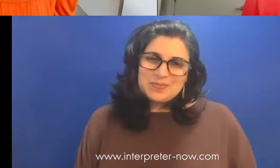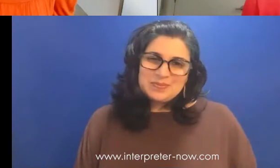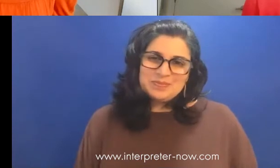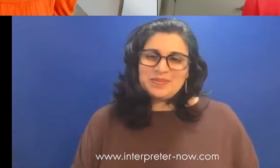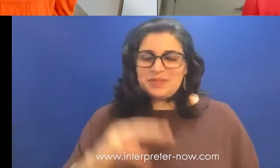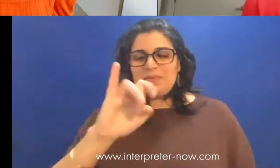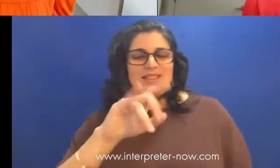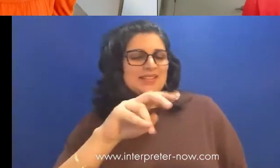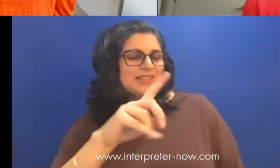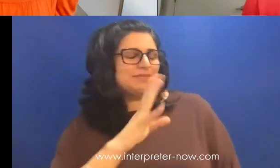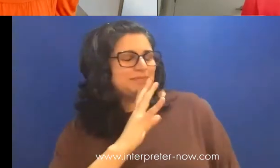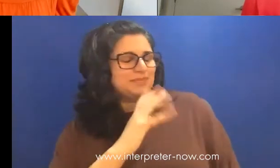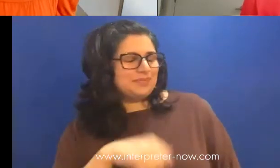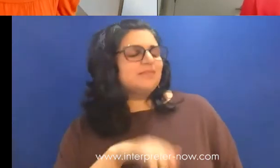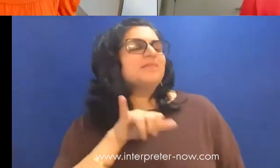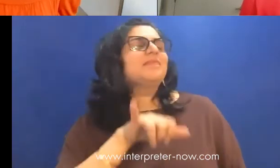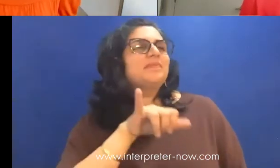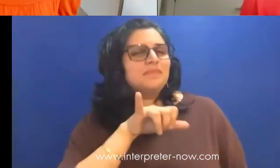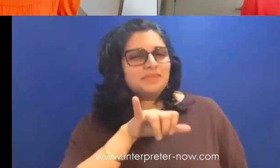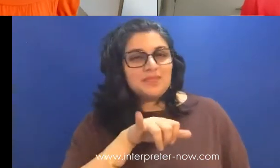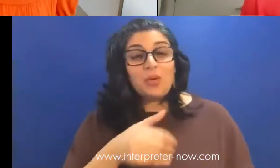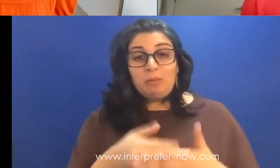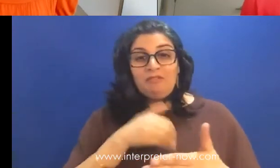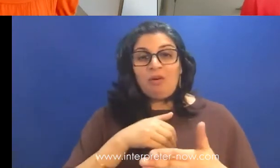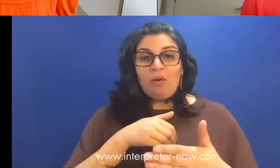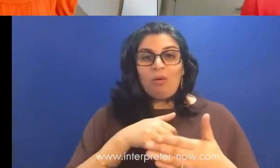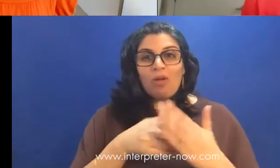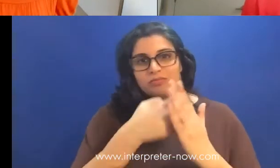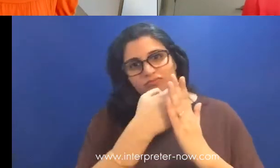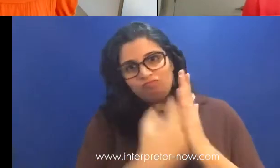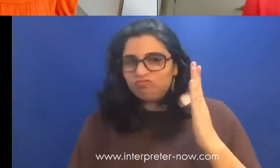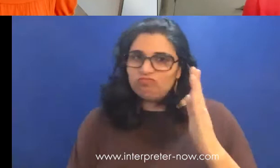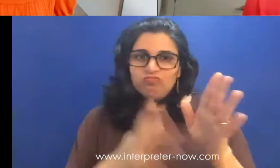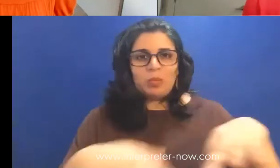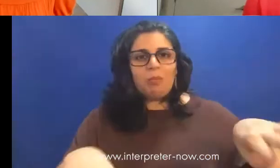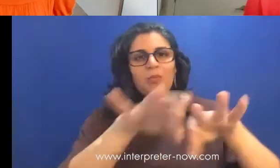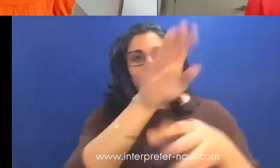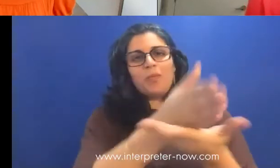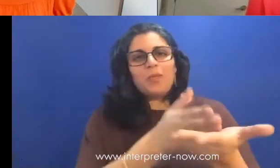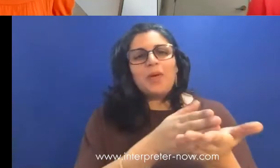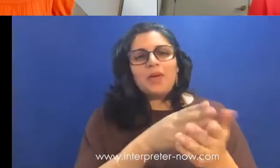Before we dive into some of the key pieces in the book and the subject we want